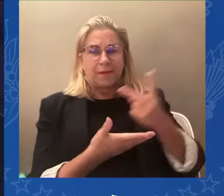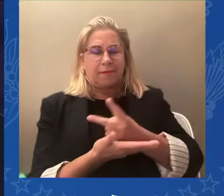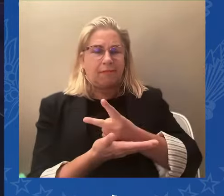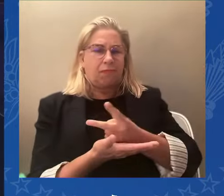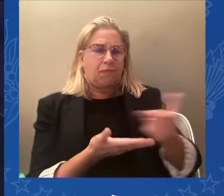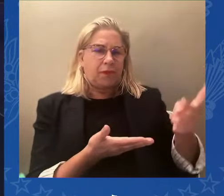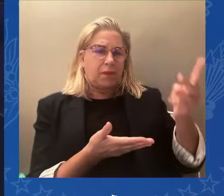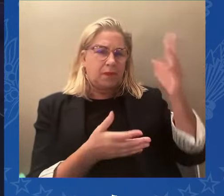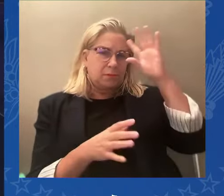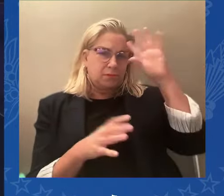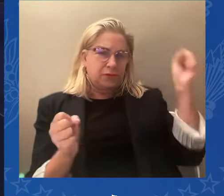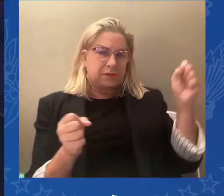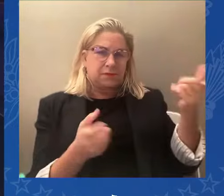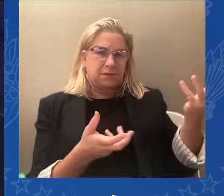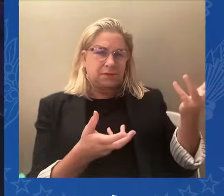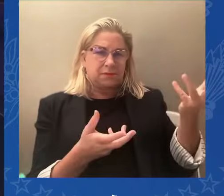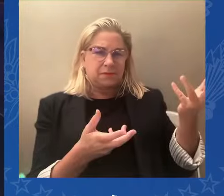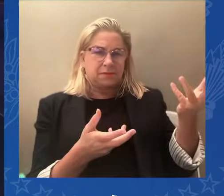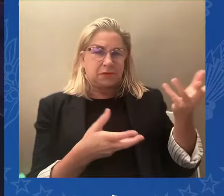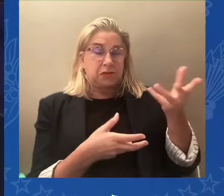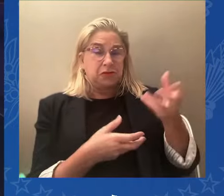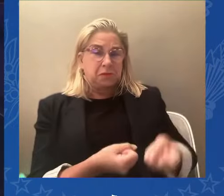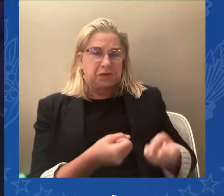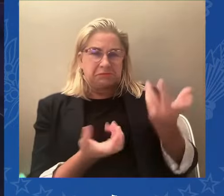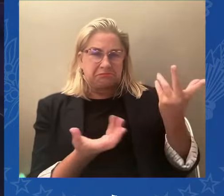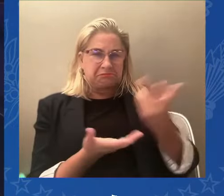We know that trust was eroding long before he took office.